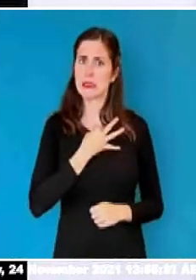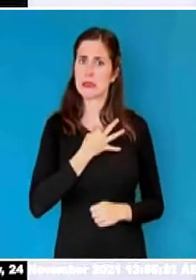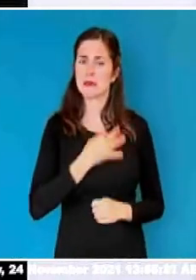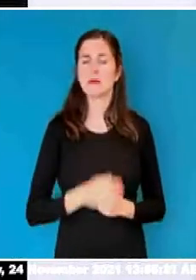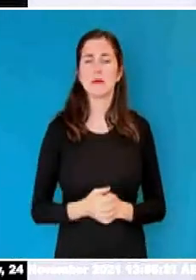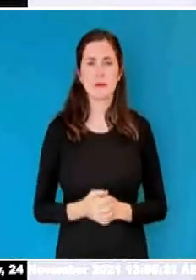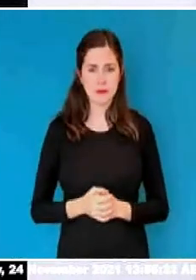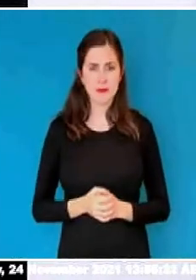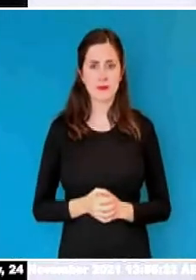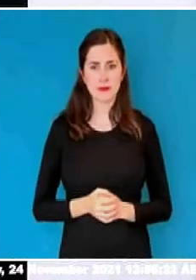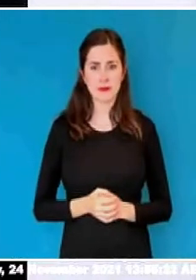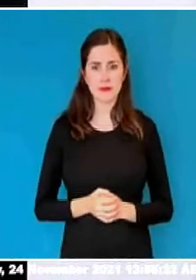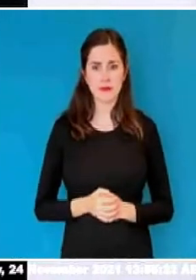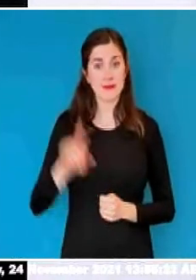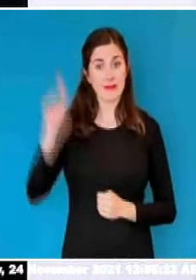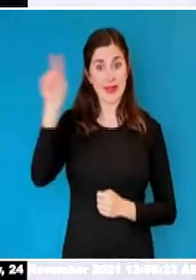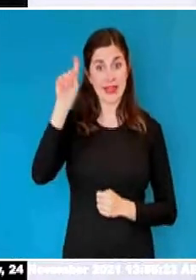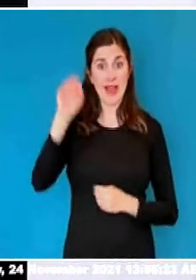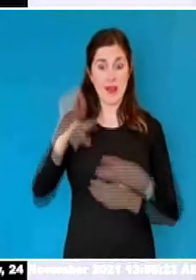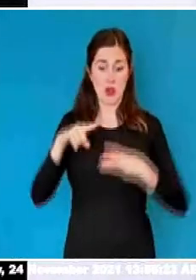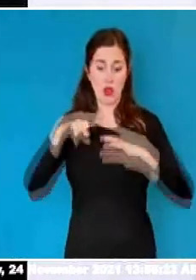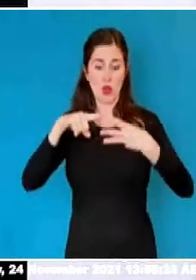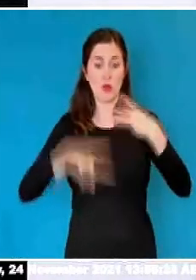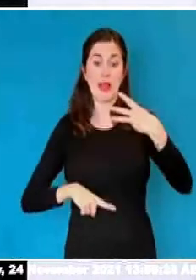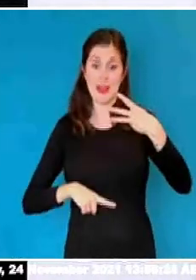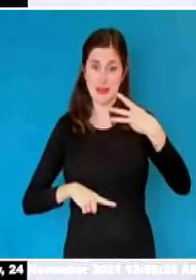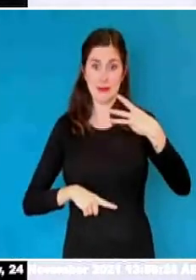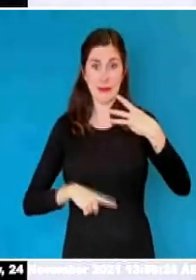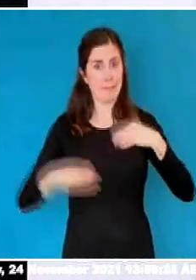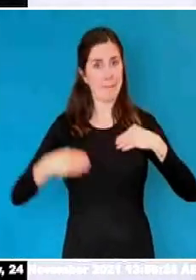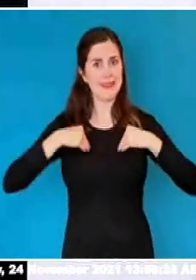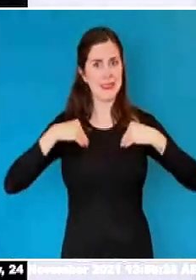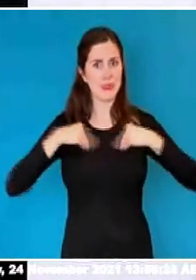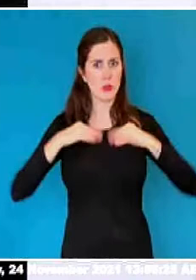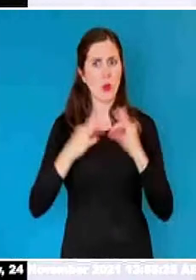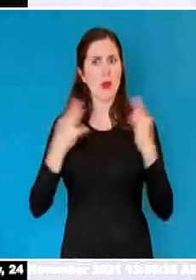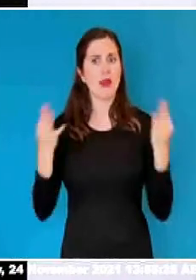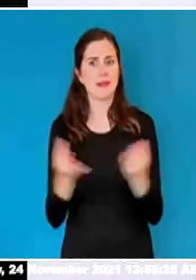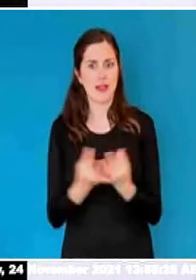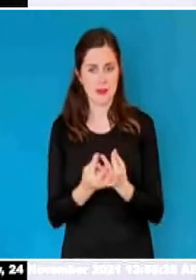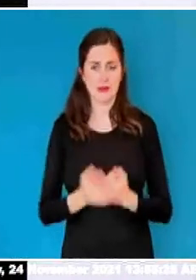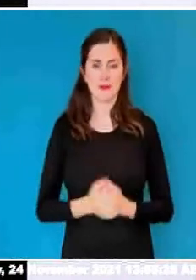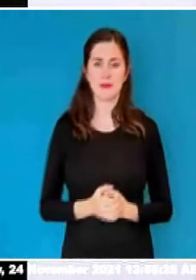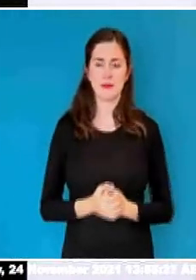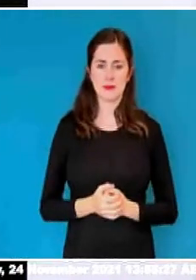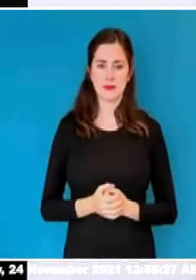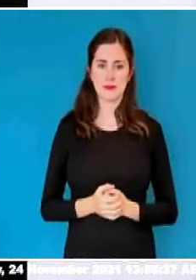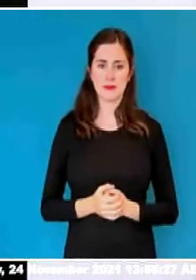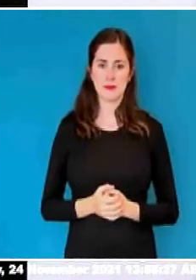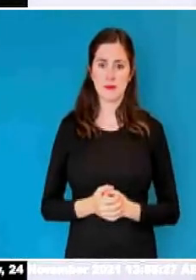So this panel, we have a fairly large panel. We have representatives from Safe Work Australia.